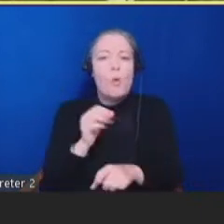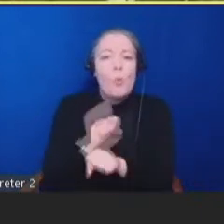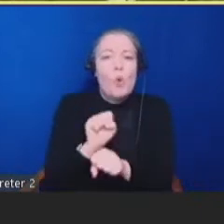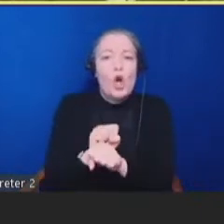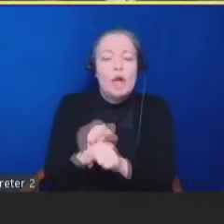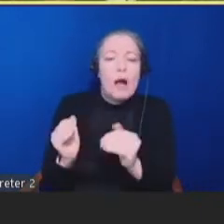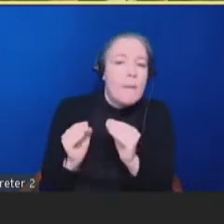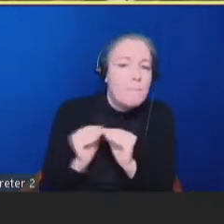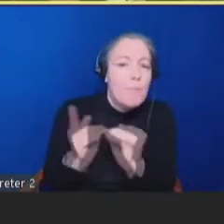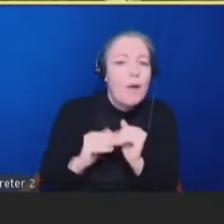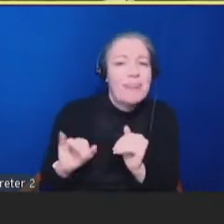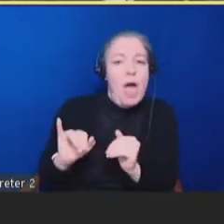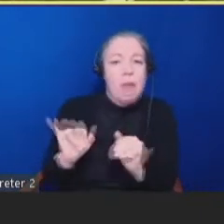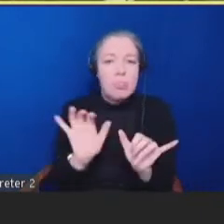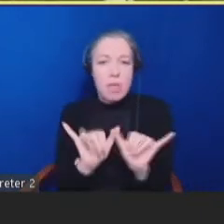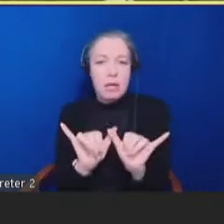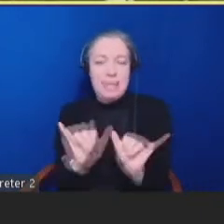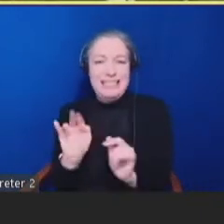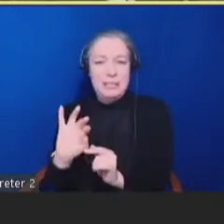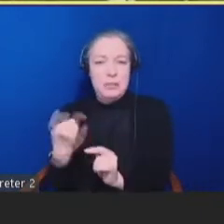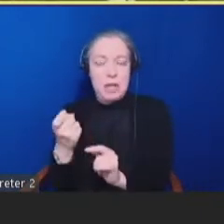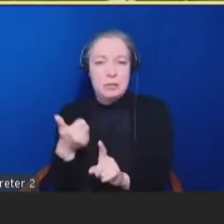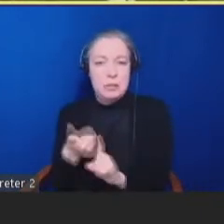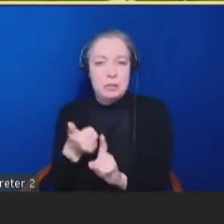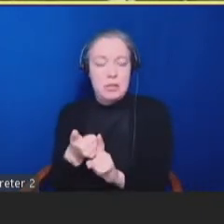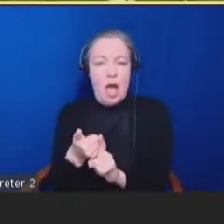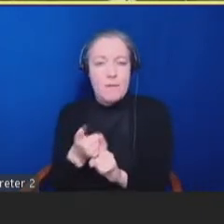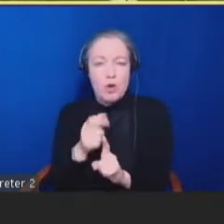we broke down elements of the ecosystem to try to understand the challenges,